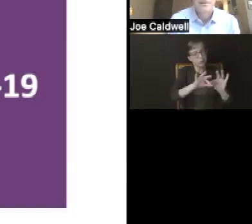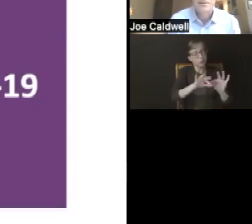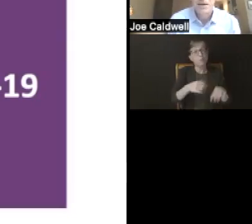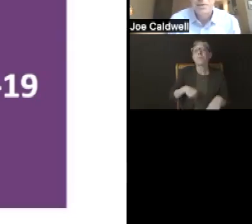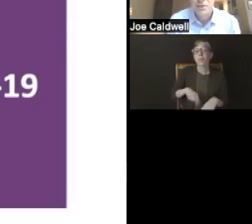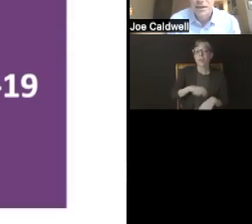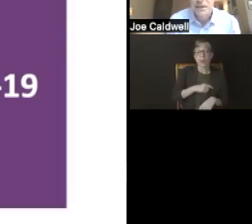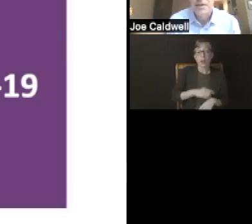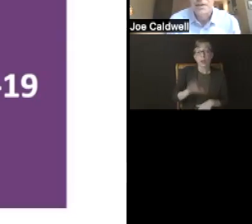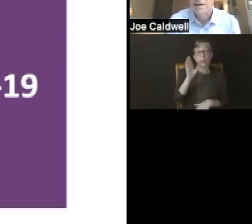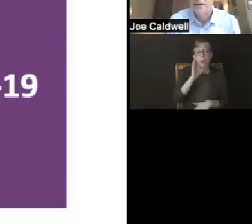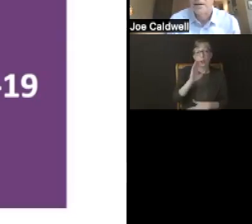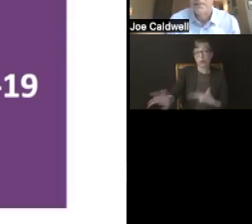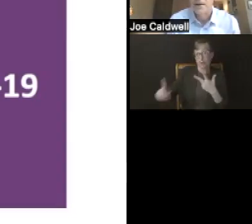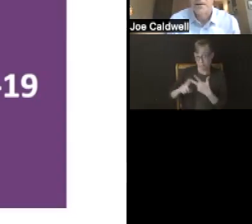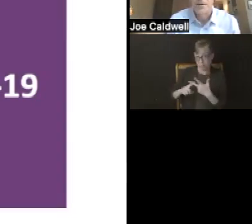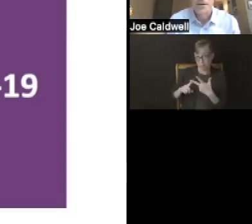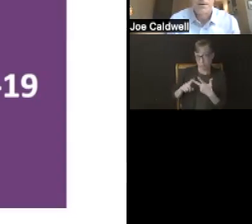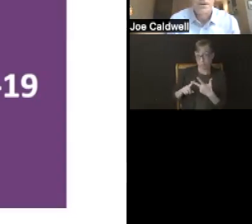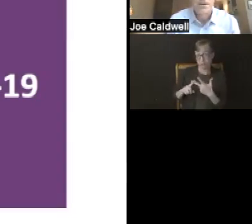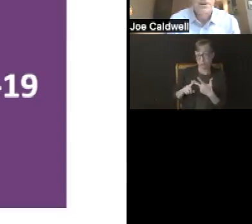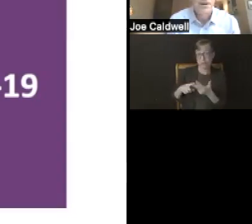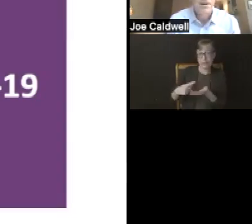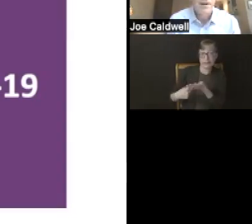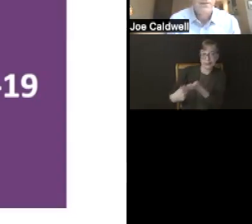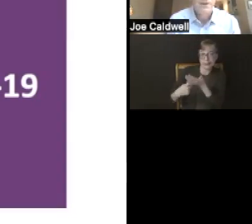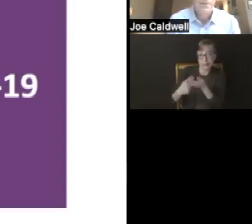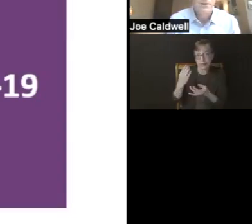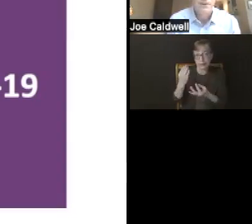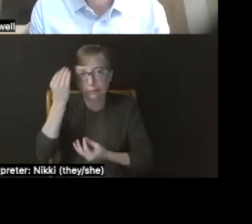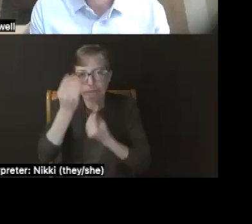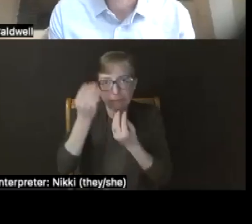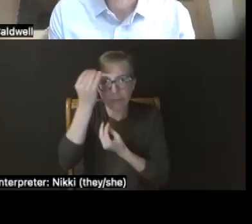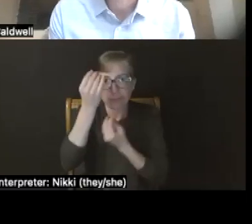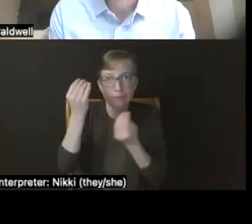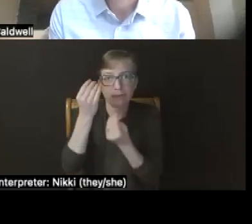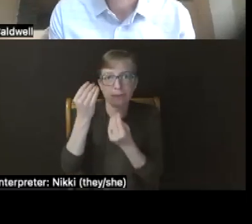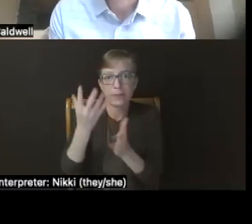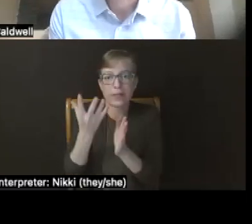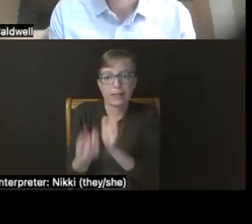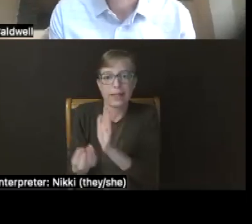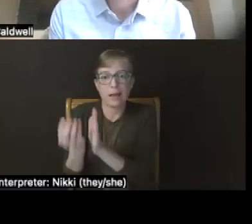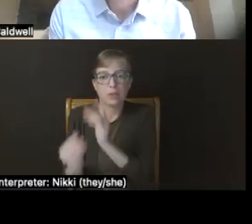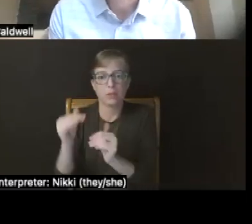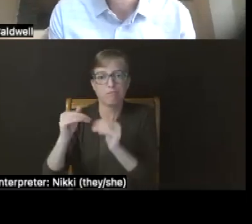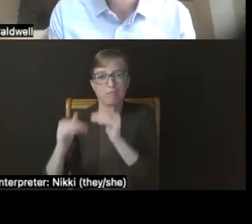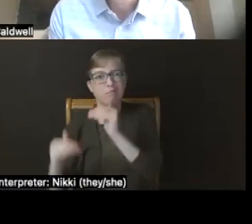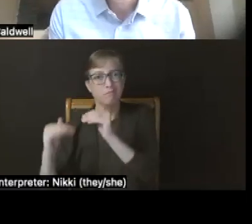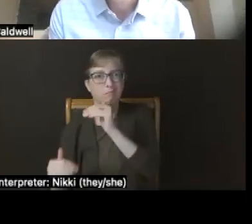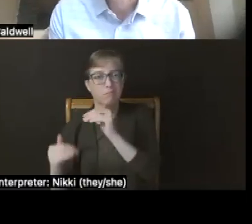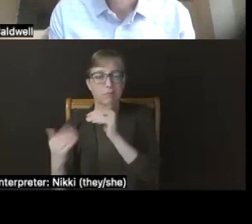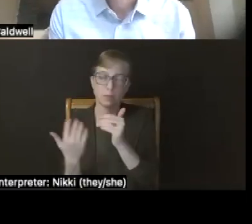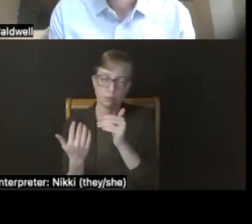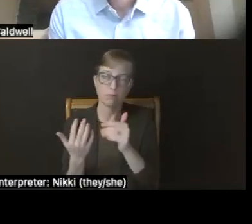especially in the area of equity where I think we're just getting started and there's a lot we don't know